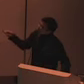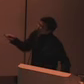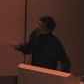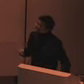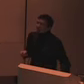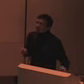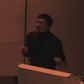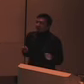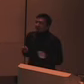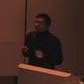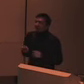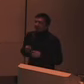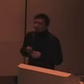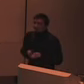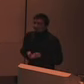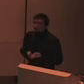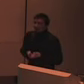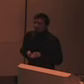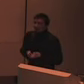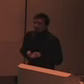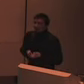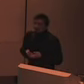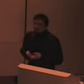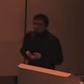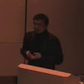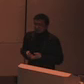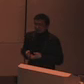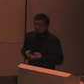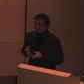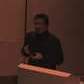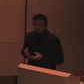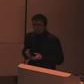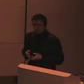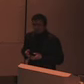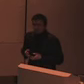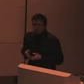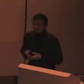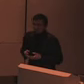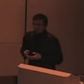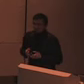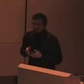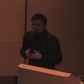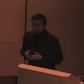So it is a really rather childhood dream.